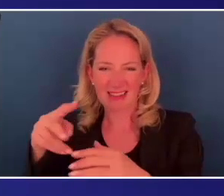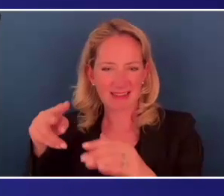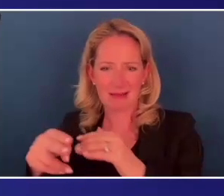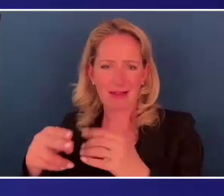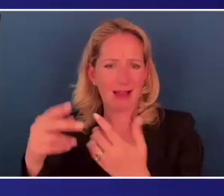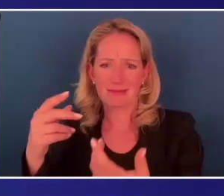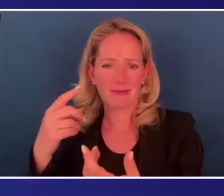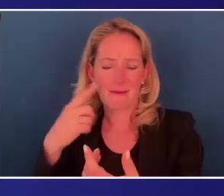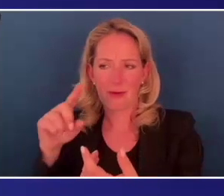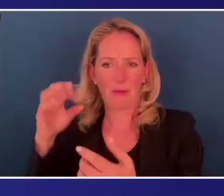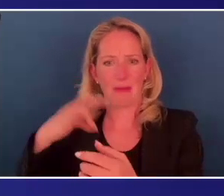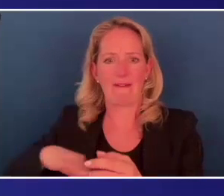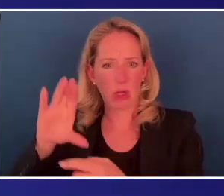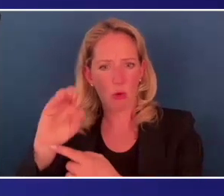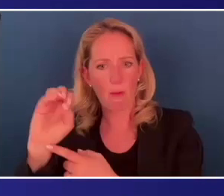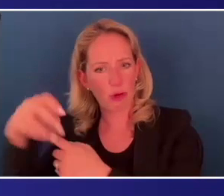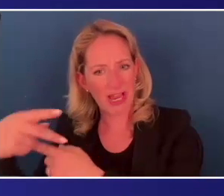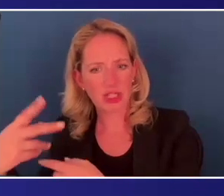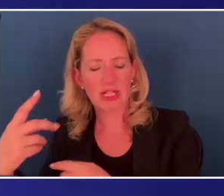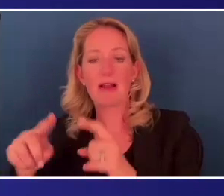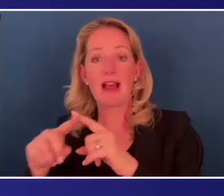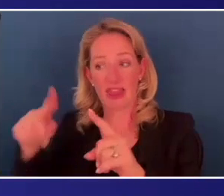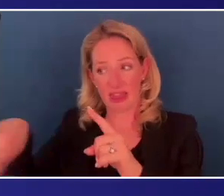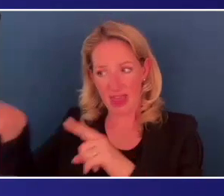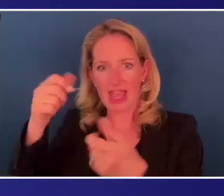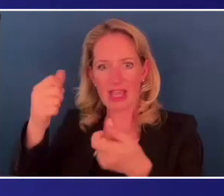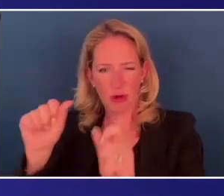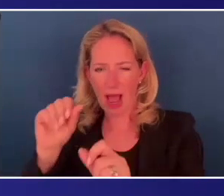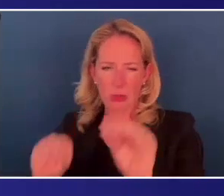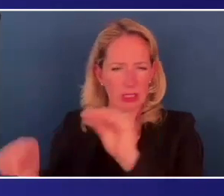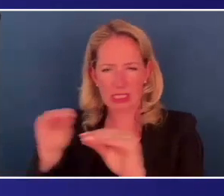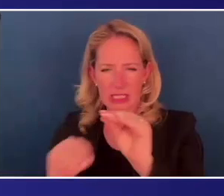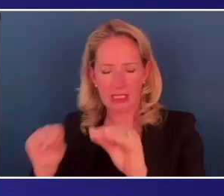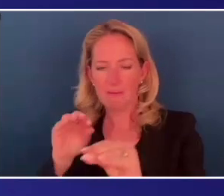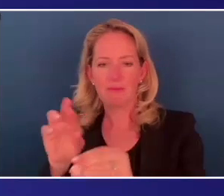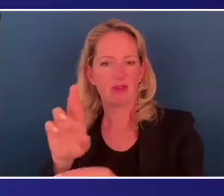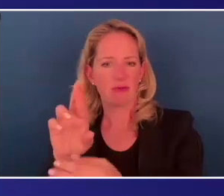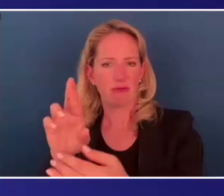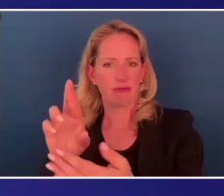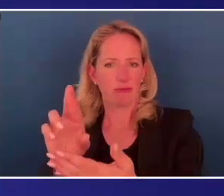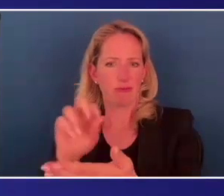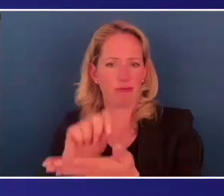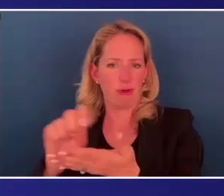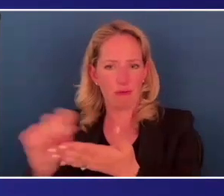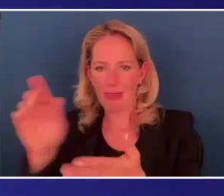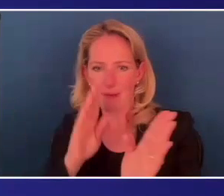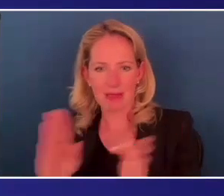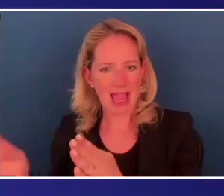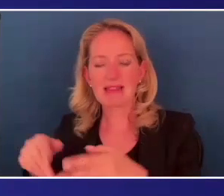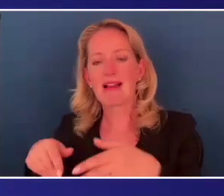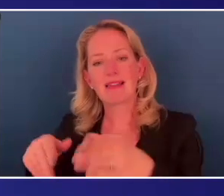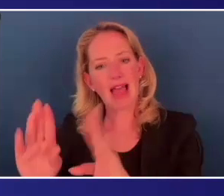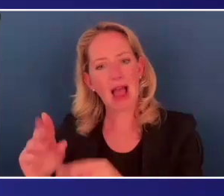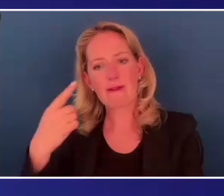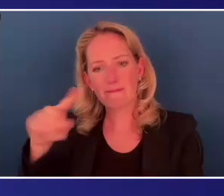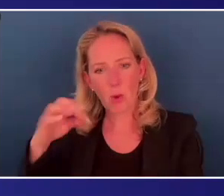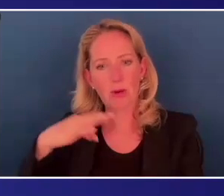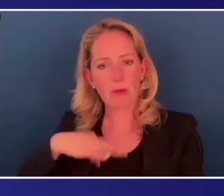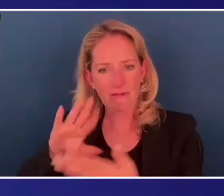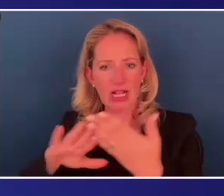And while they try to cut corners and rewrite these plans, they're allowing for profit colleges to continue siphoning billions in federal aid.